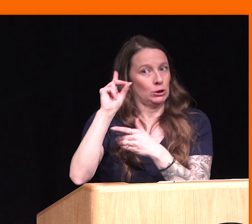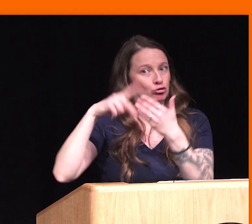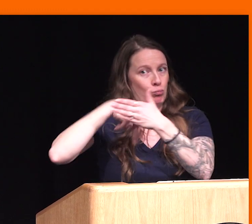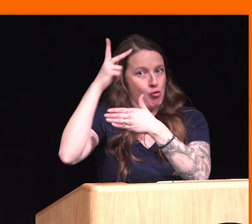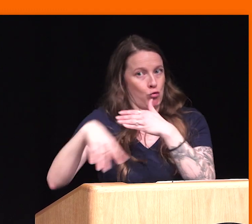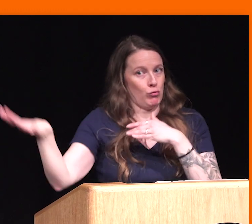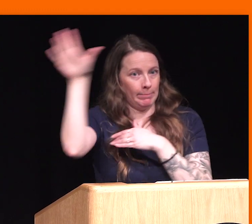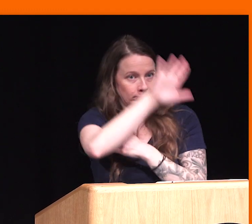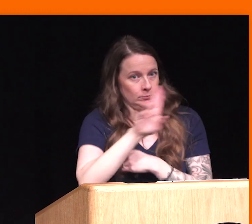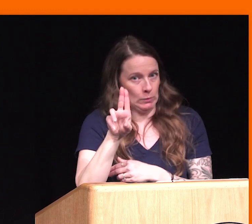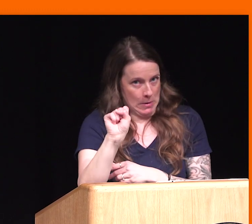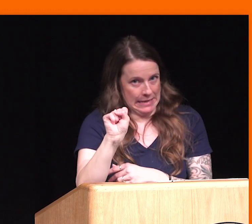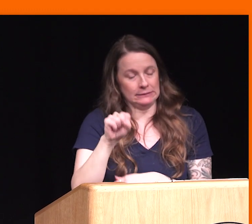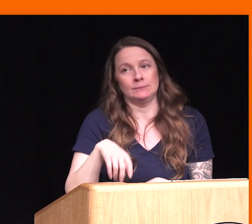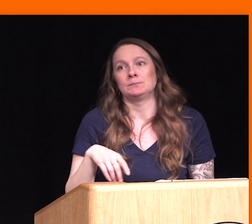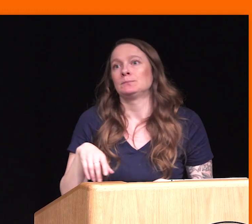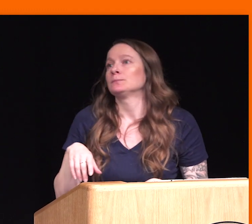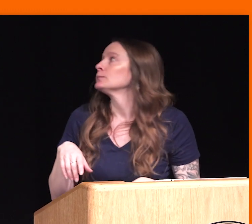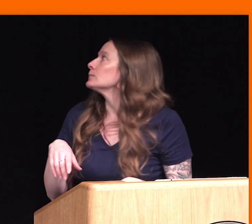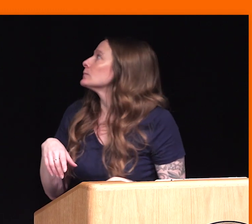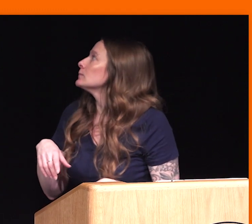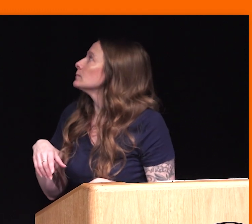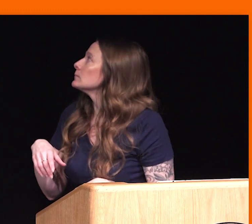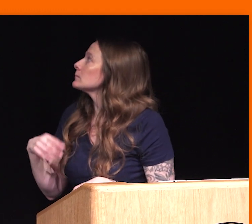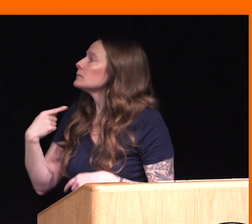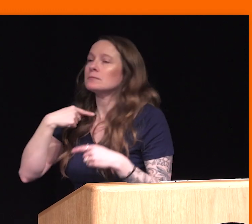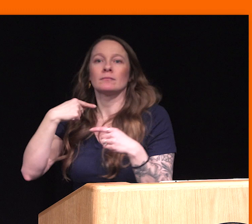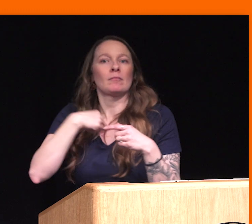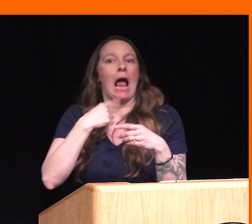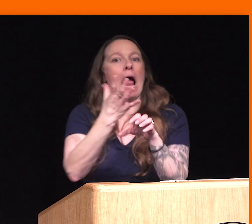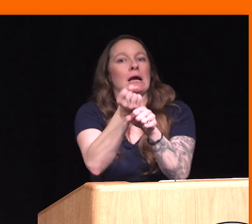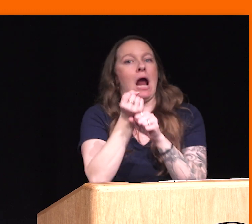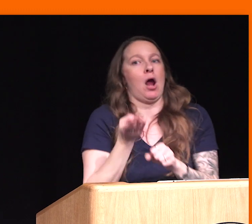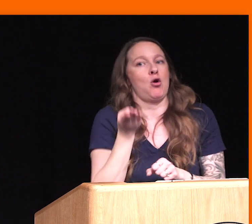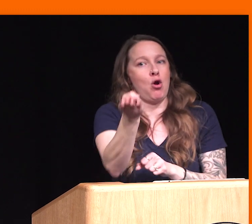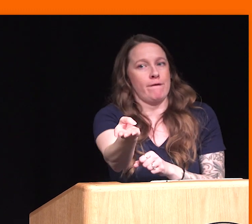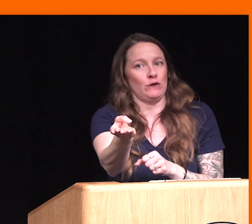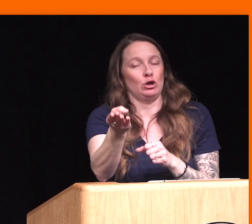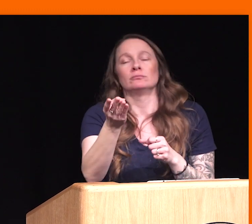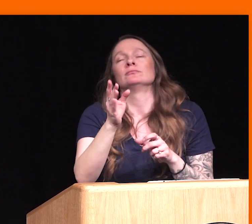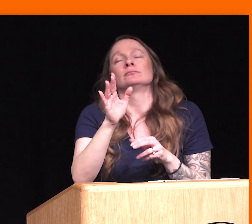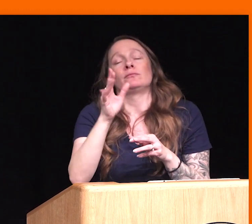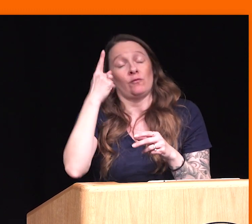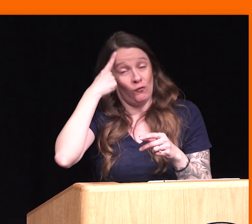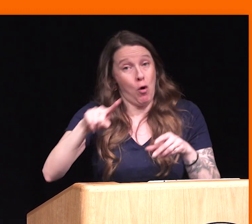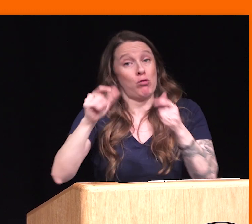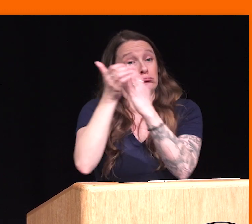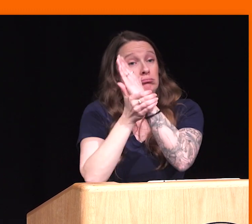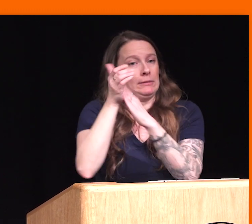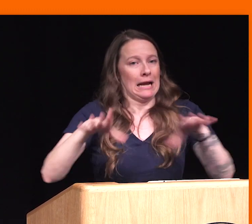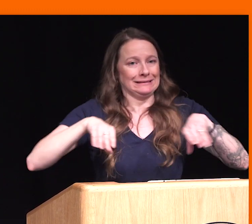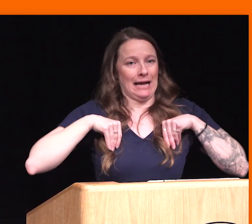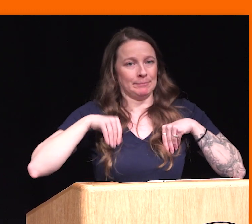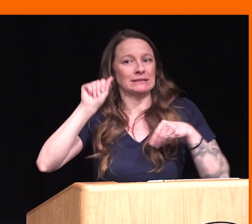So, I decided to apply to 7 different PhD programs around the United States, and I got offers.